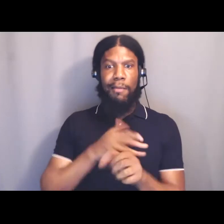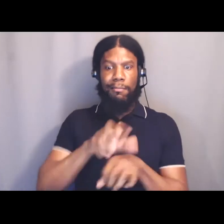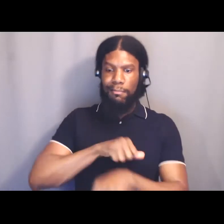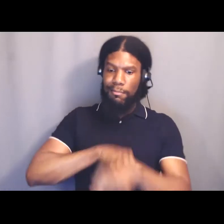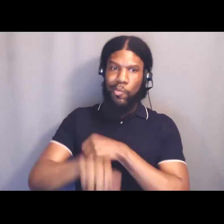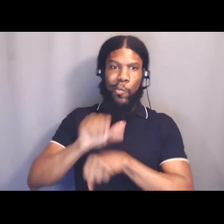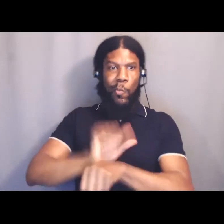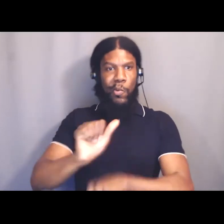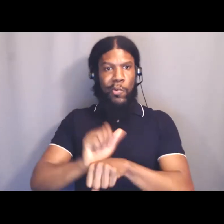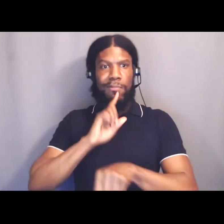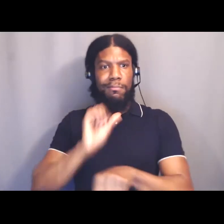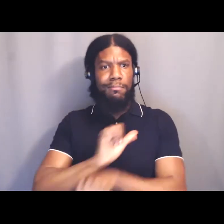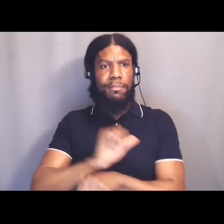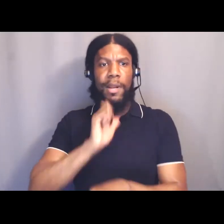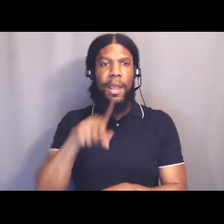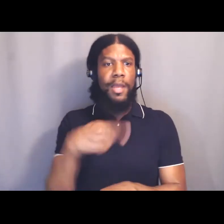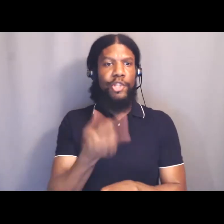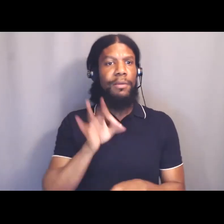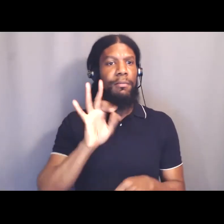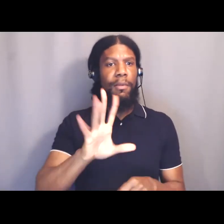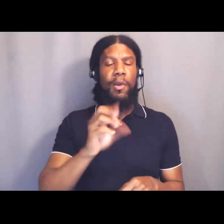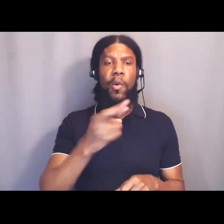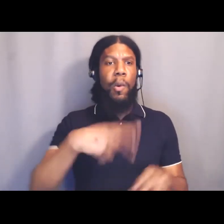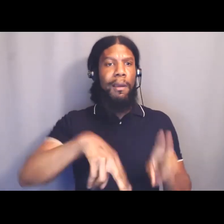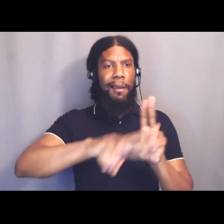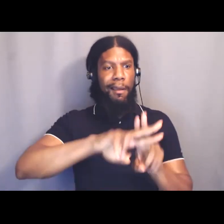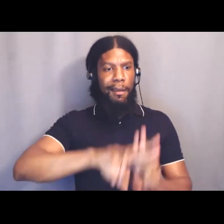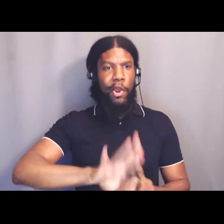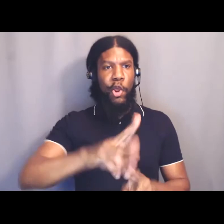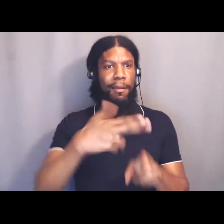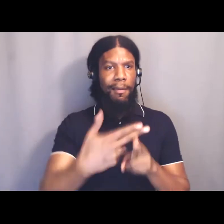that we actually do work in their honor. And that's what Los Angeles was about.